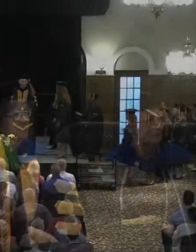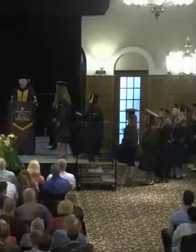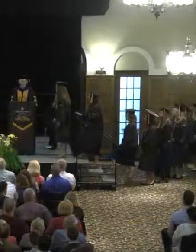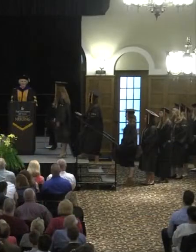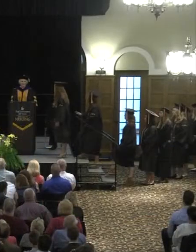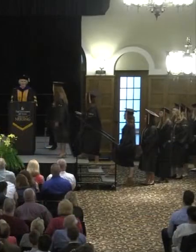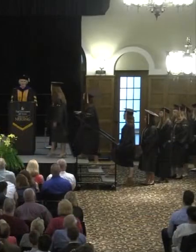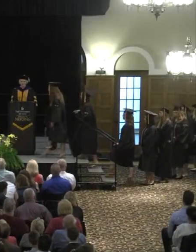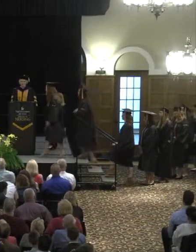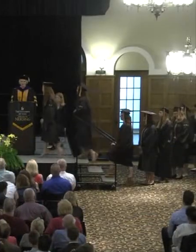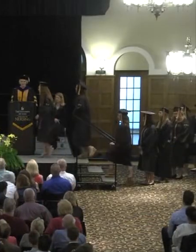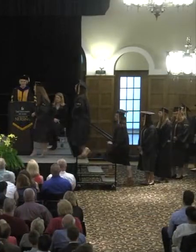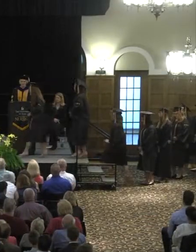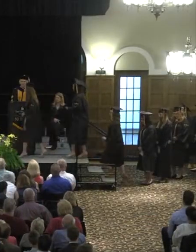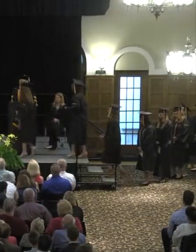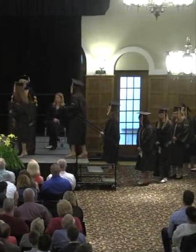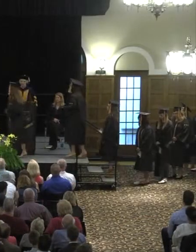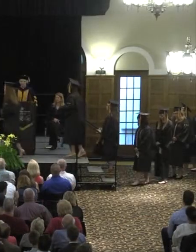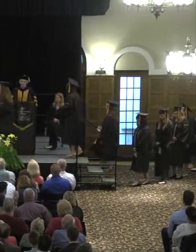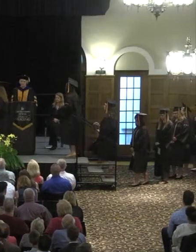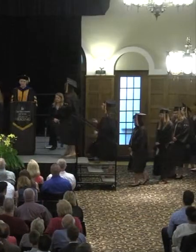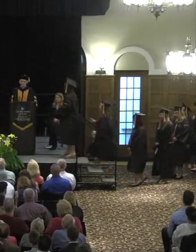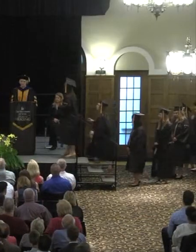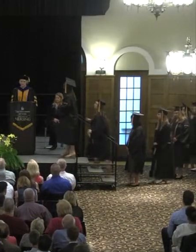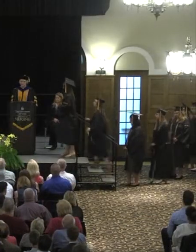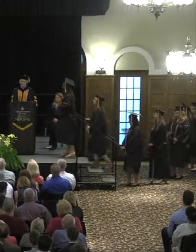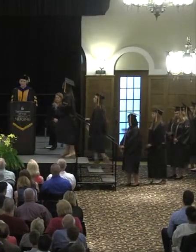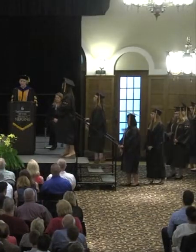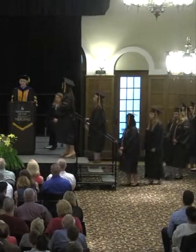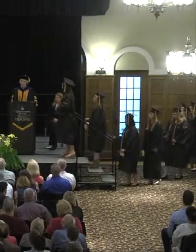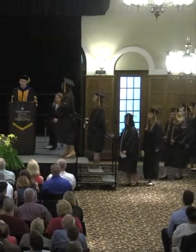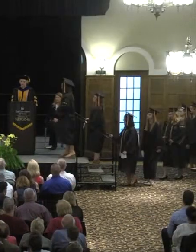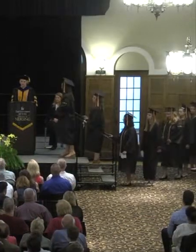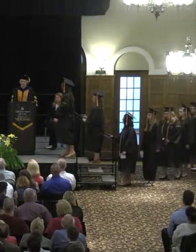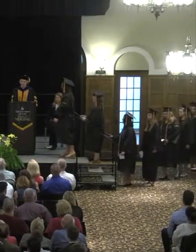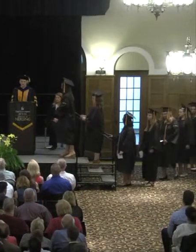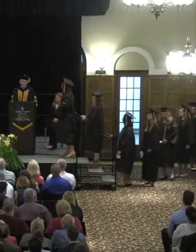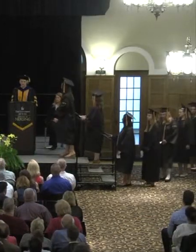Jessica Lewandowski, BSN, Bachelor of Science in Nursing